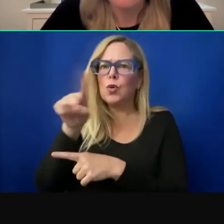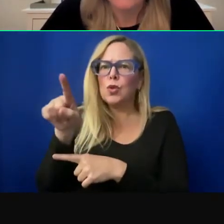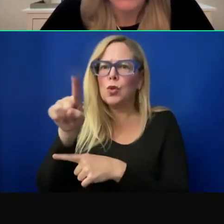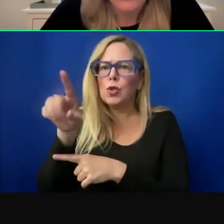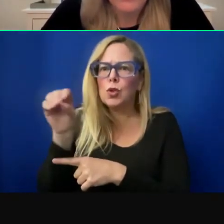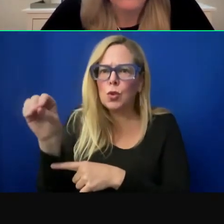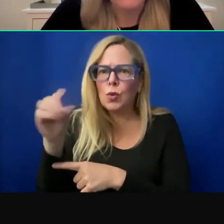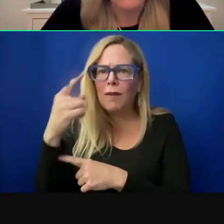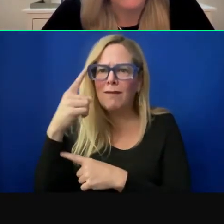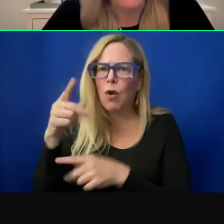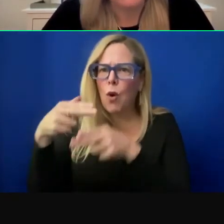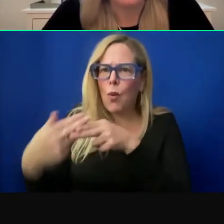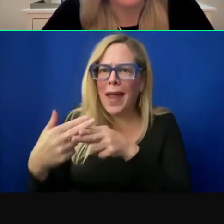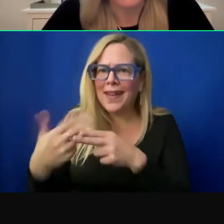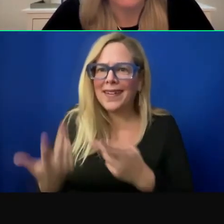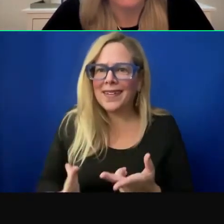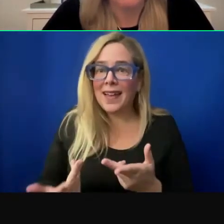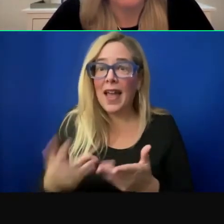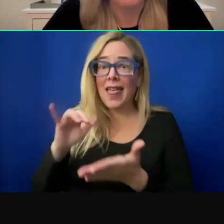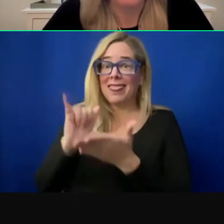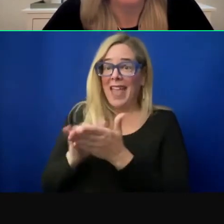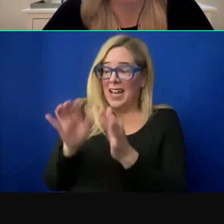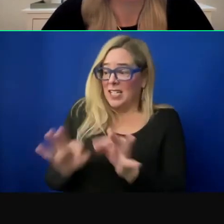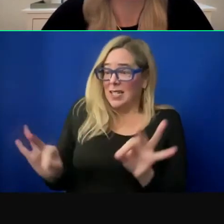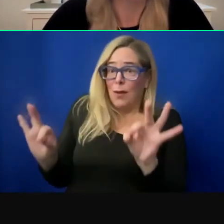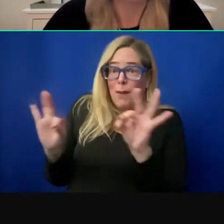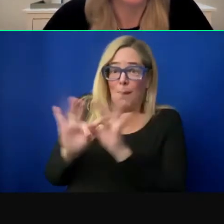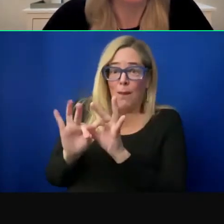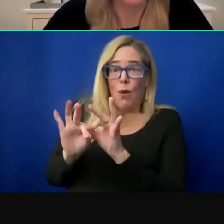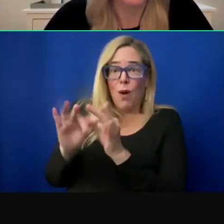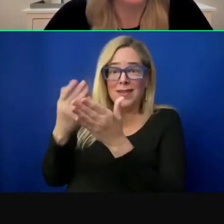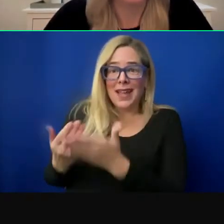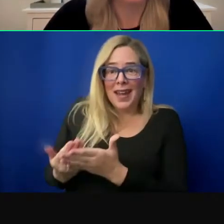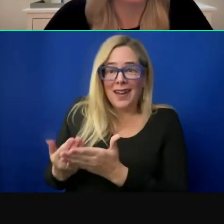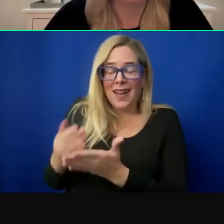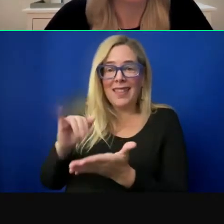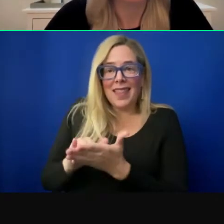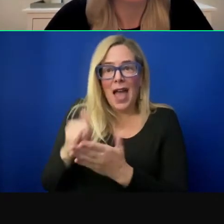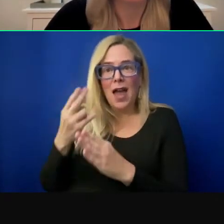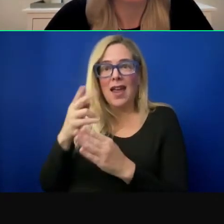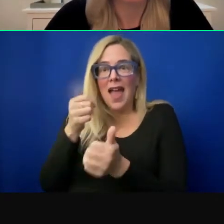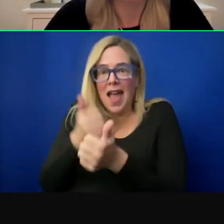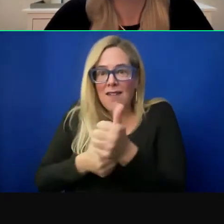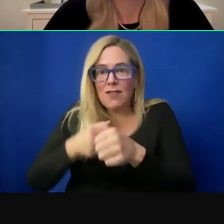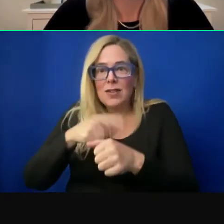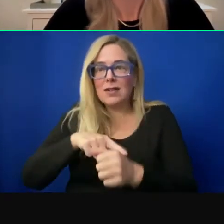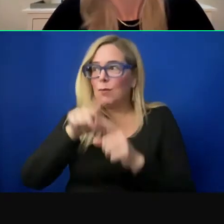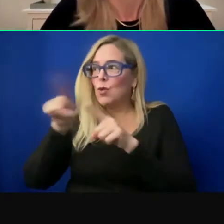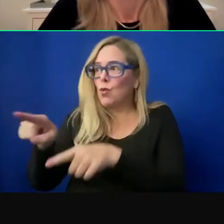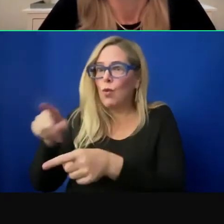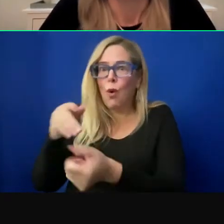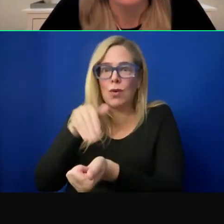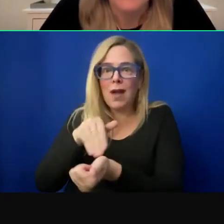every single health care encounter. We have a lot of work to do. But in